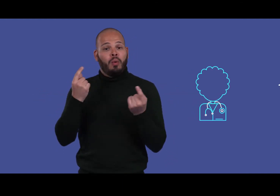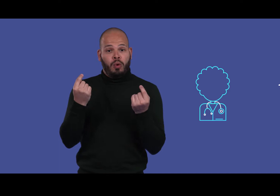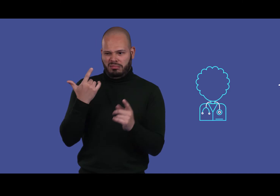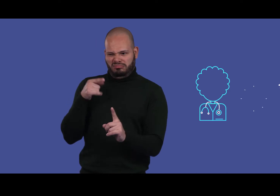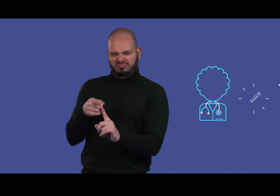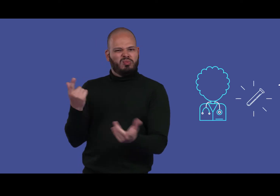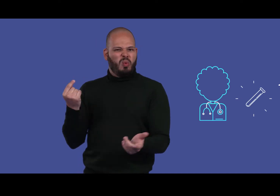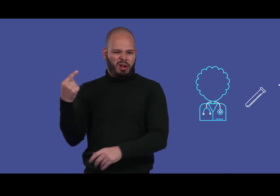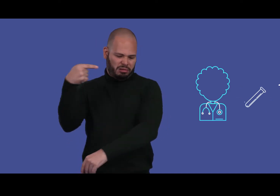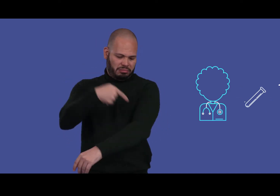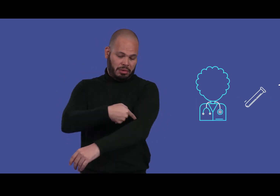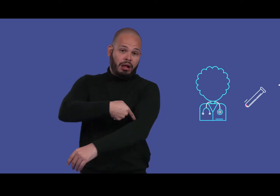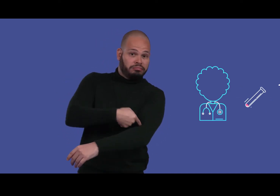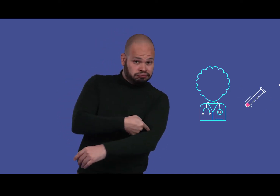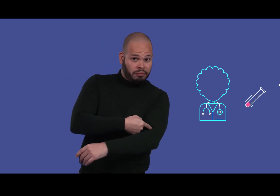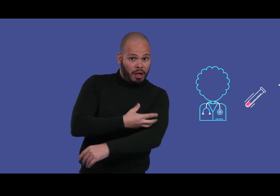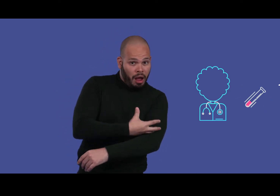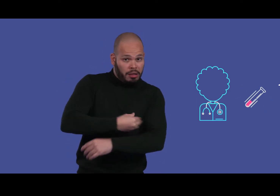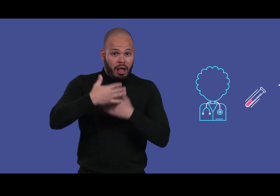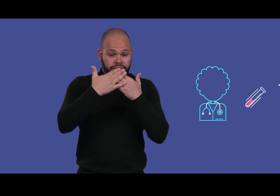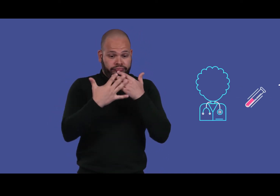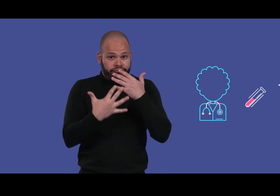It’s just a poke and blood draw.